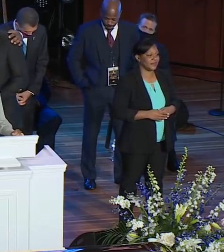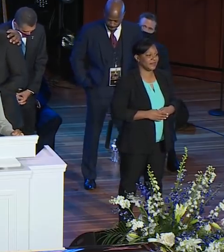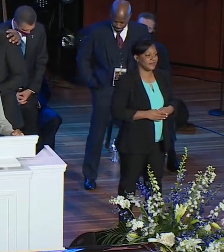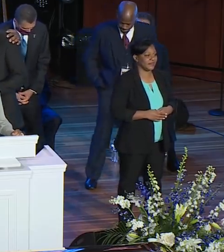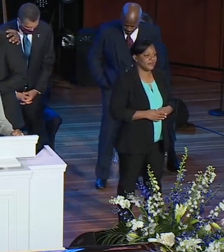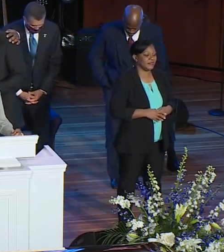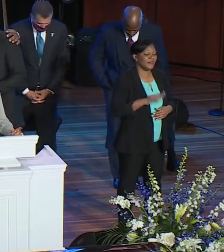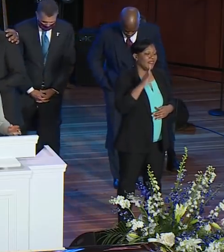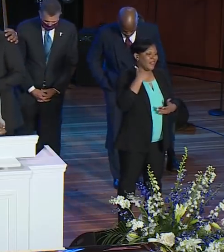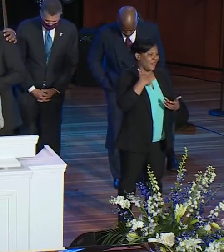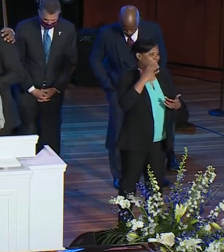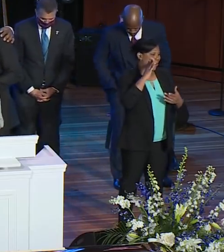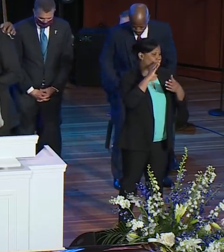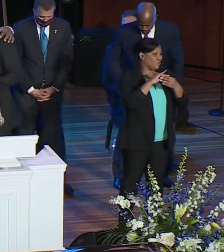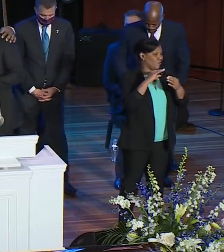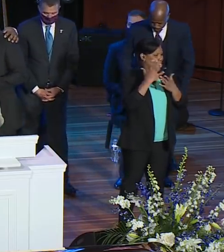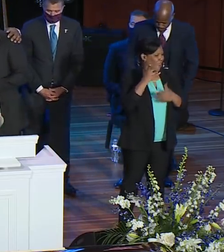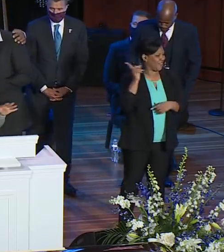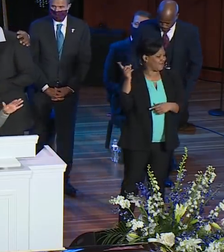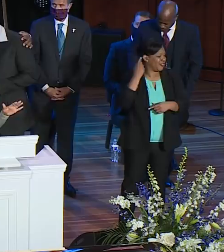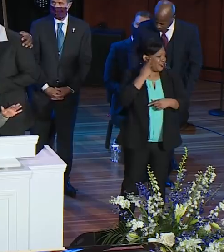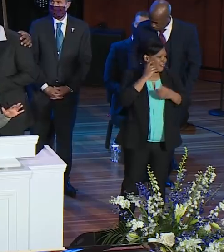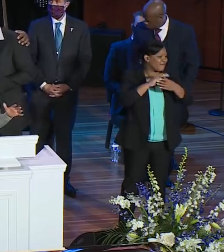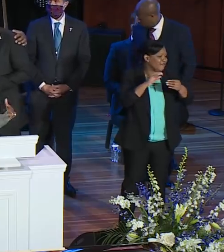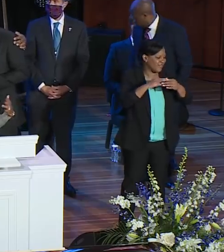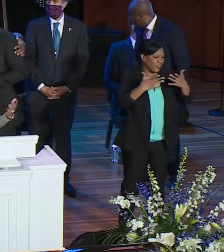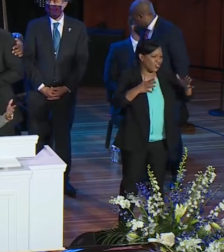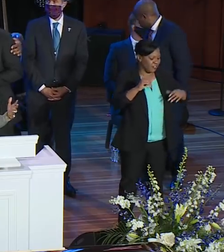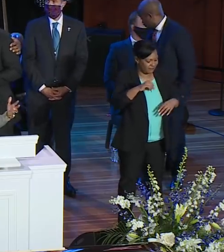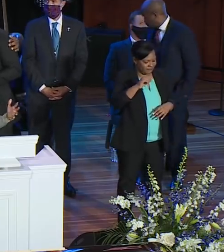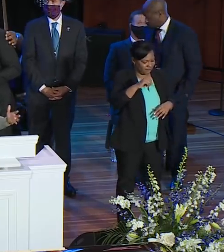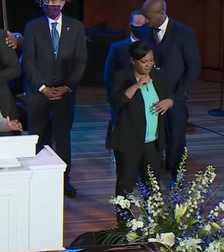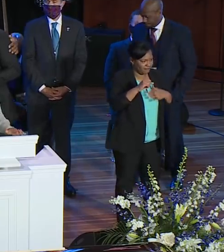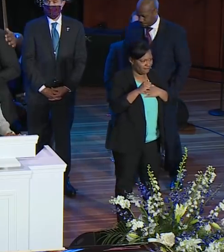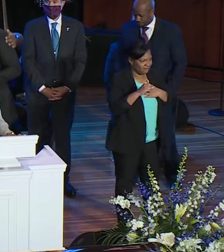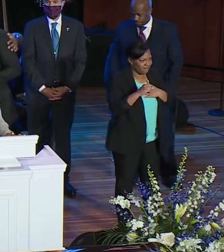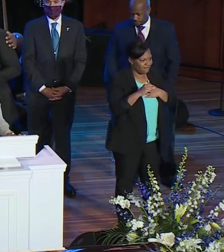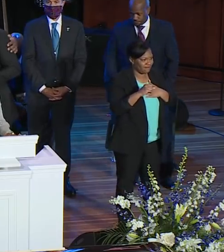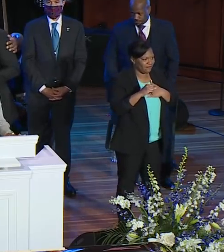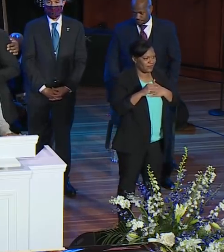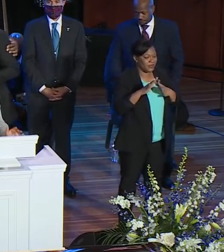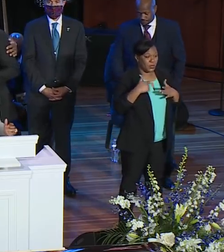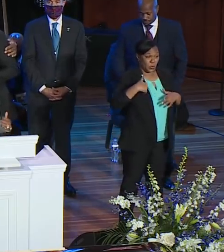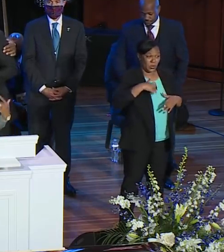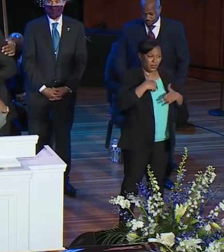GOOD AFTERNOON, EVERYONE. I'M JUST GOING TO ECHO SOME OF THE THINGS THAT HE TALKED ABOUT